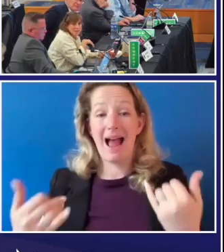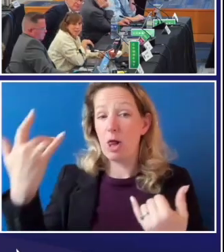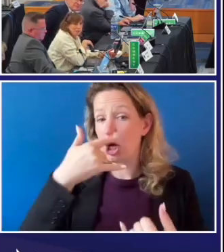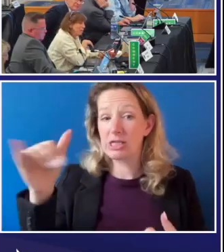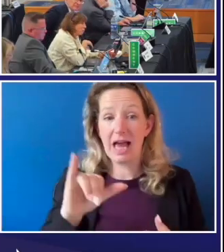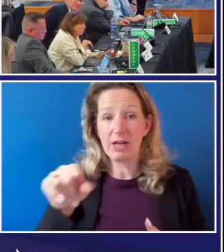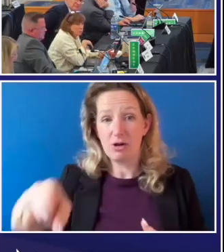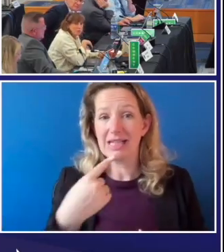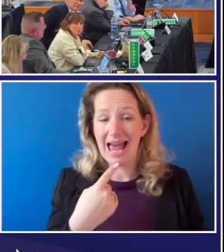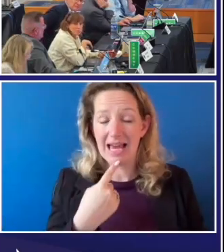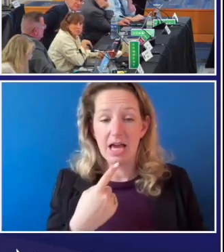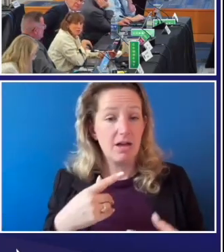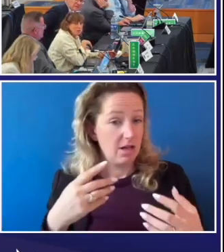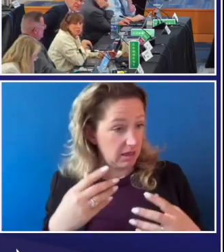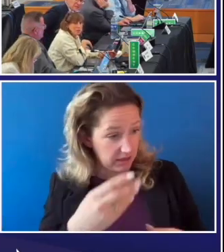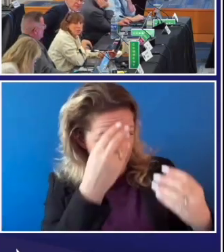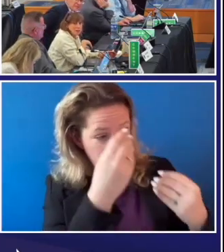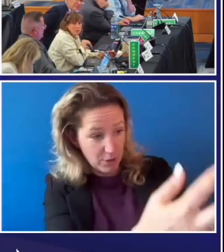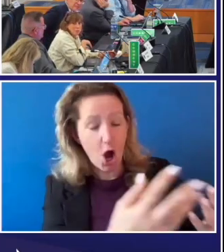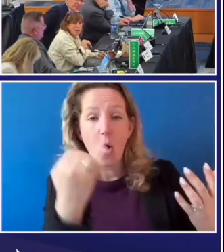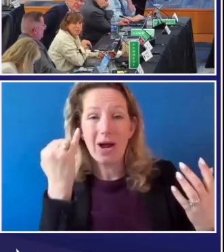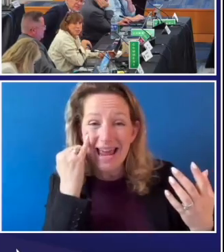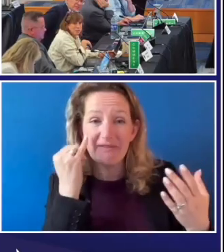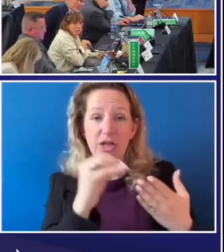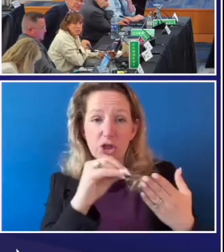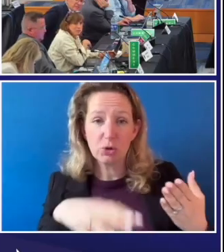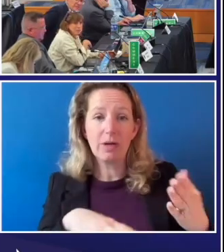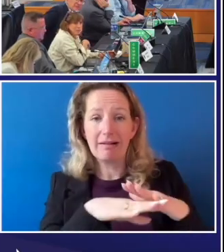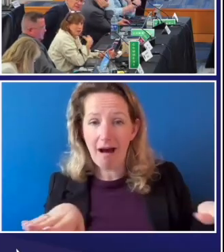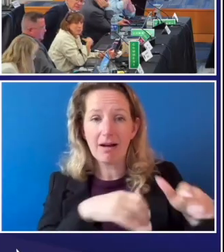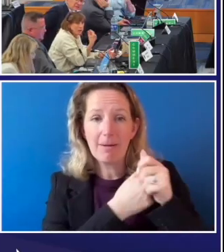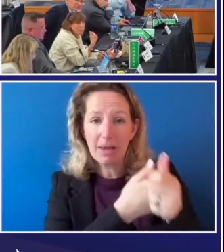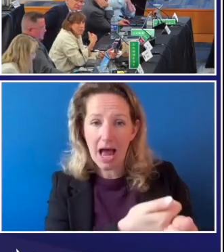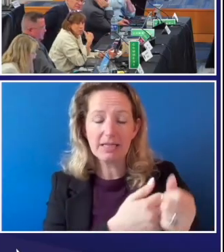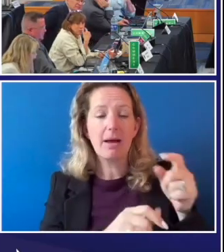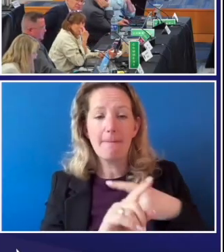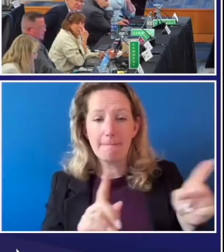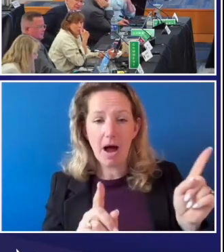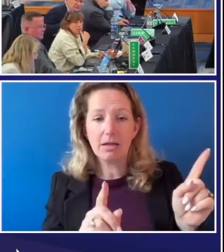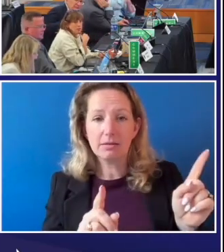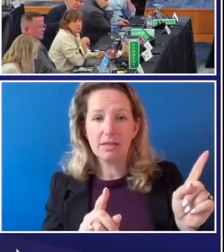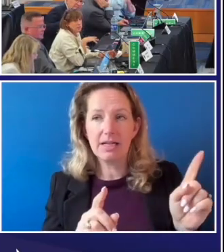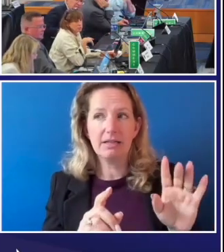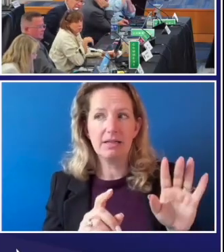like, you're letting them know when there's a student achievement noncompliance, but it is noncompliance in general. It just needs a tweak.